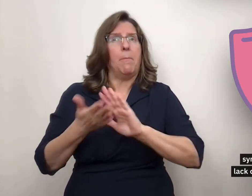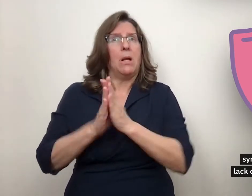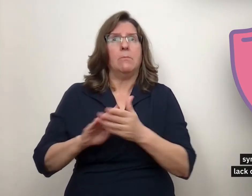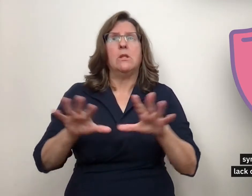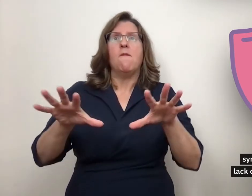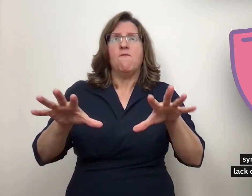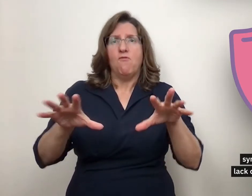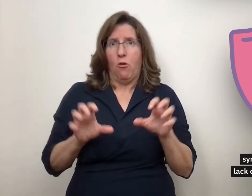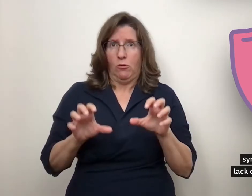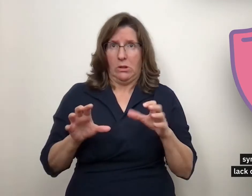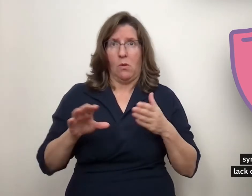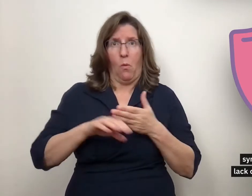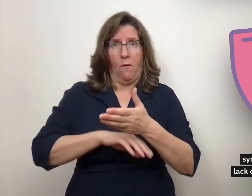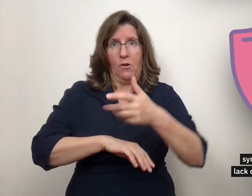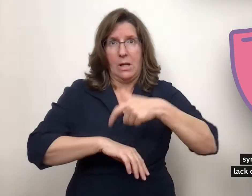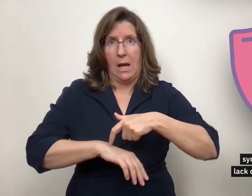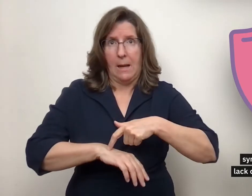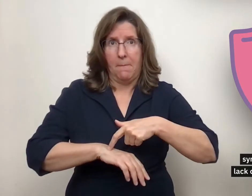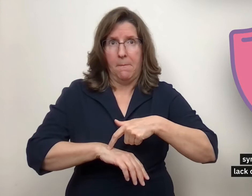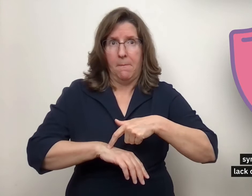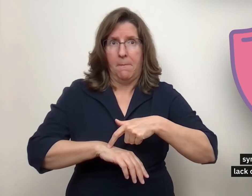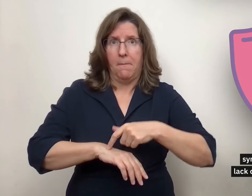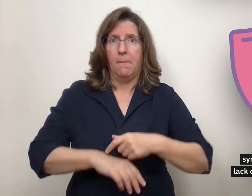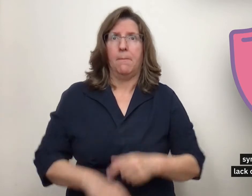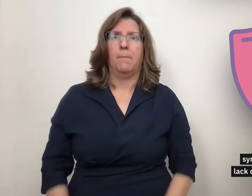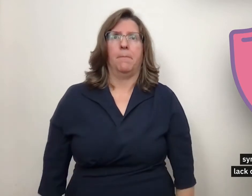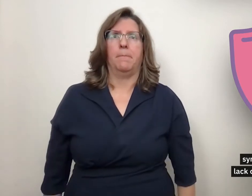Over time the deprivation will become permanent.